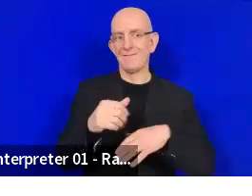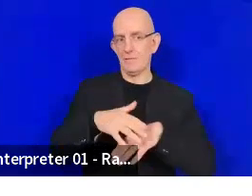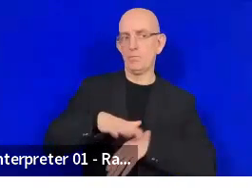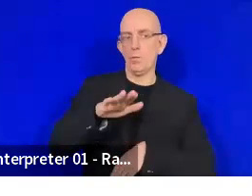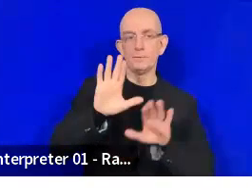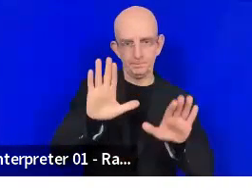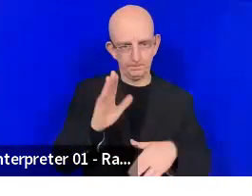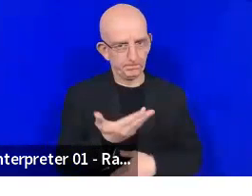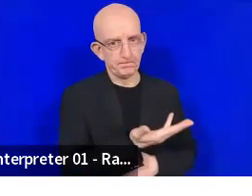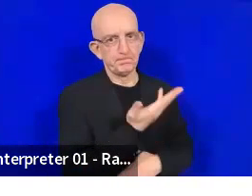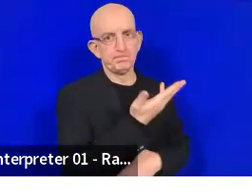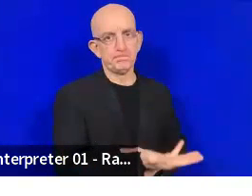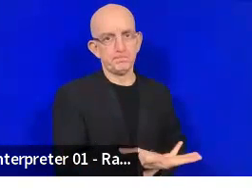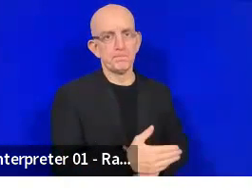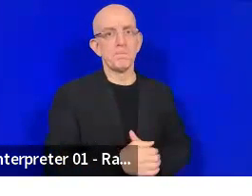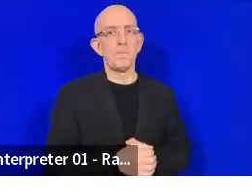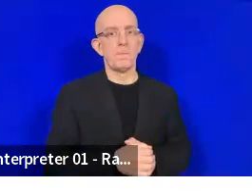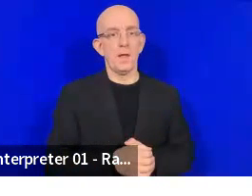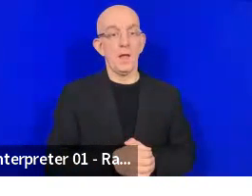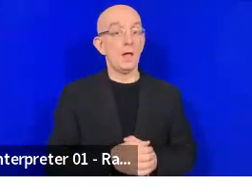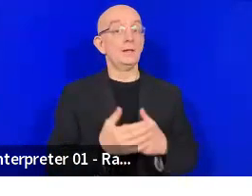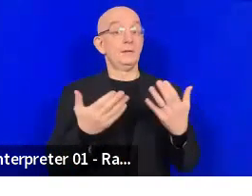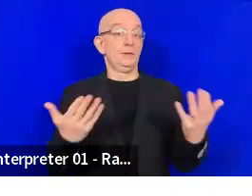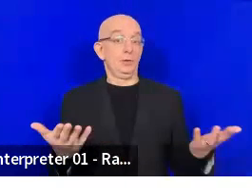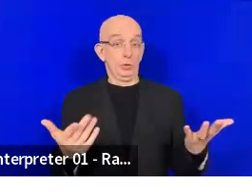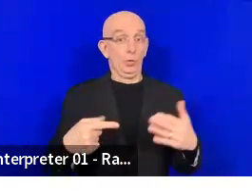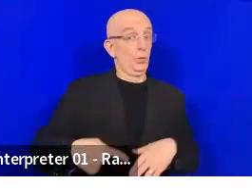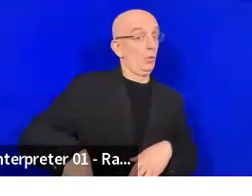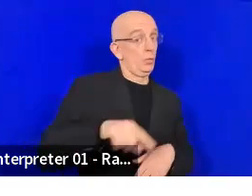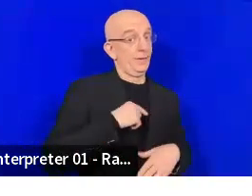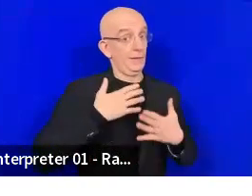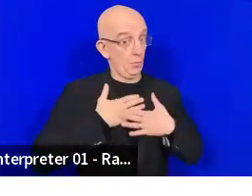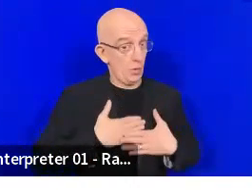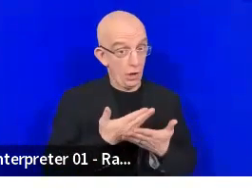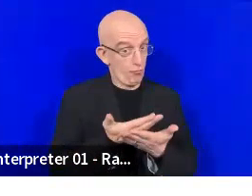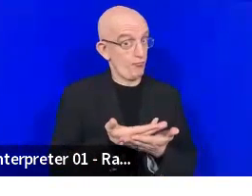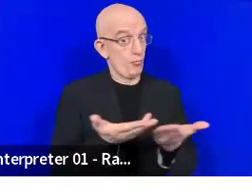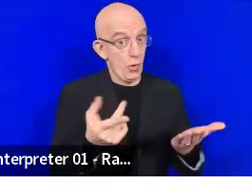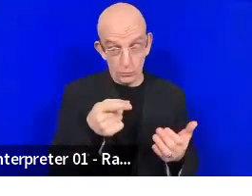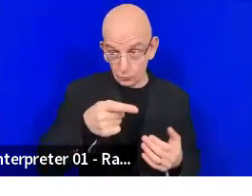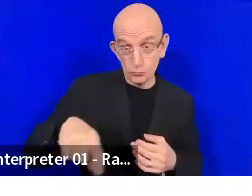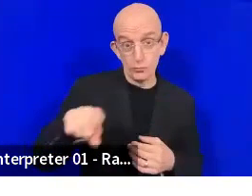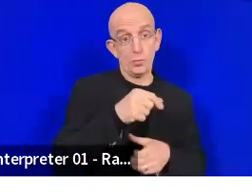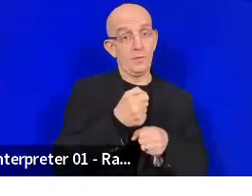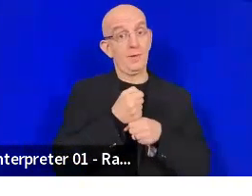So, you know, we want everybody, all advocates to take this tool, this Action Agenda and